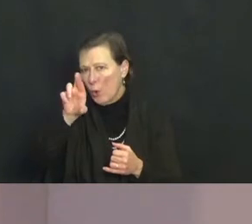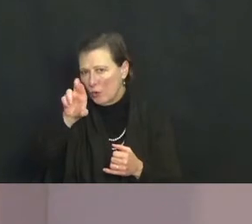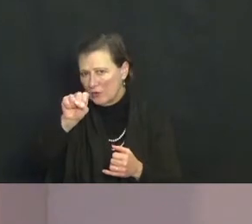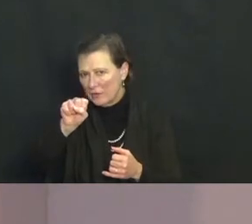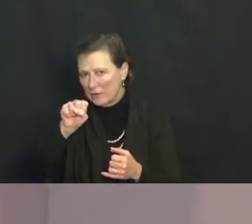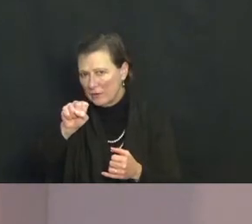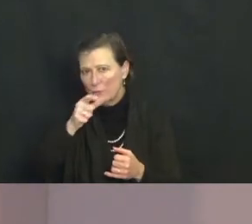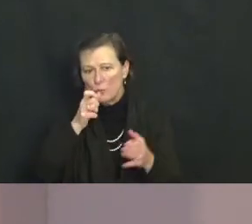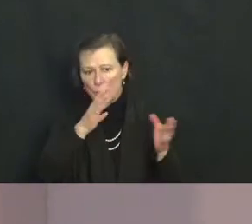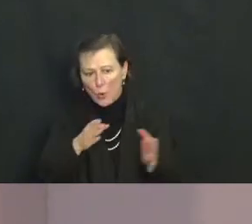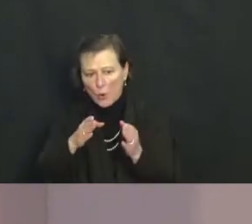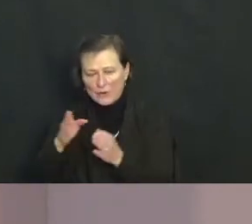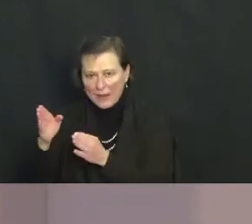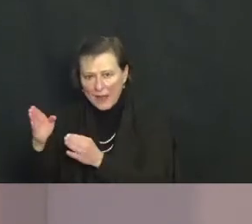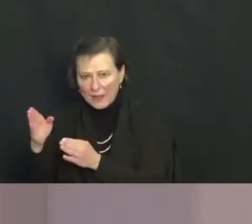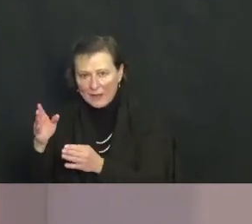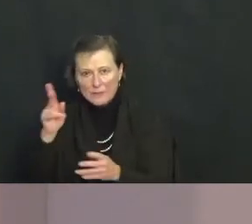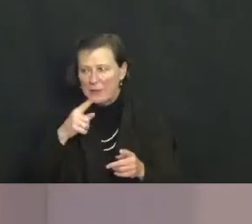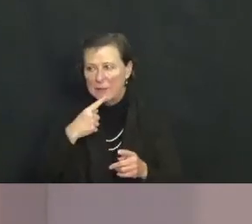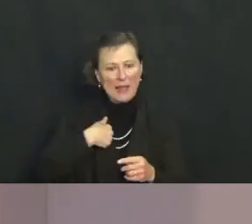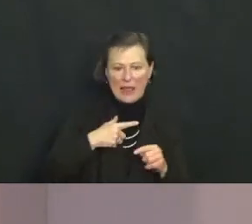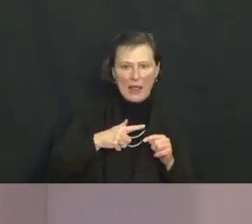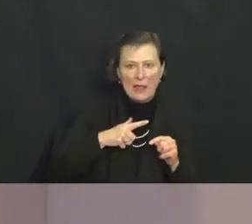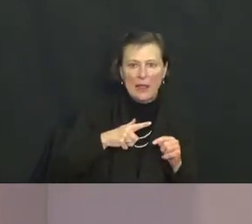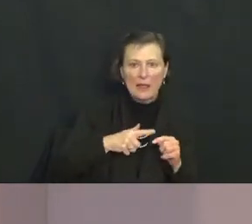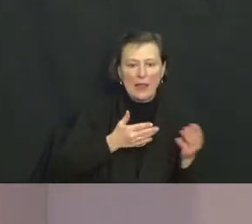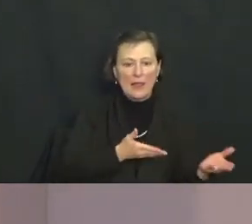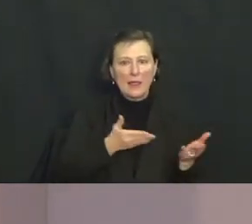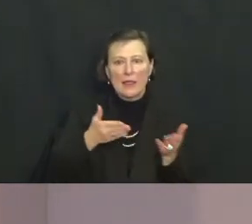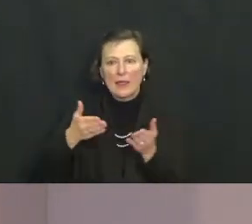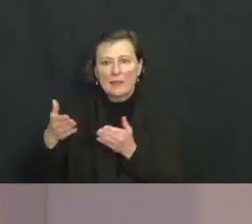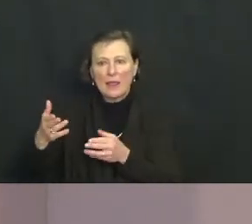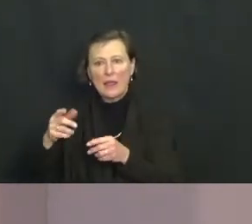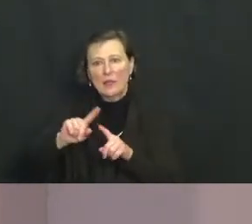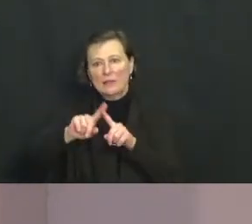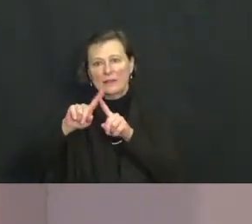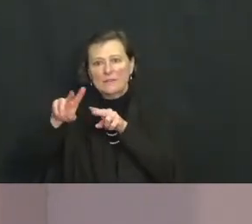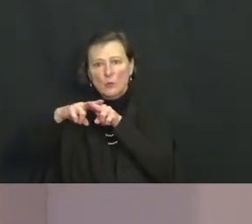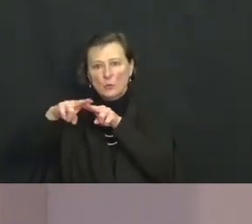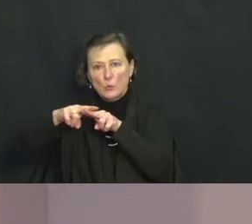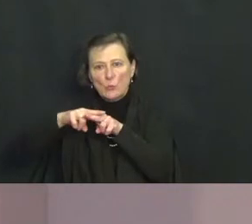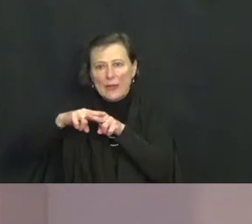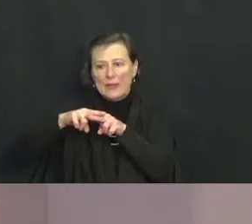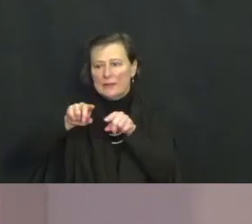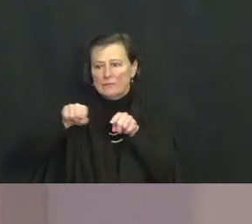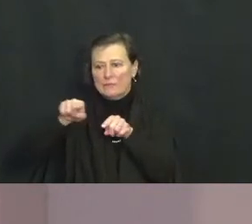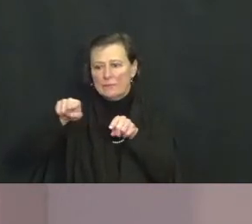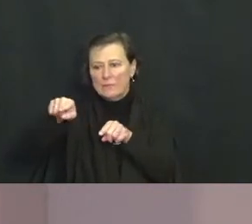And, carried the Pittsburgh Courier and the Chicago Defender, to the black Americans in